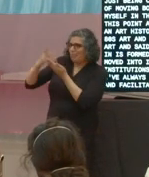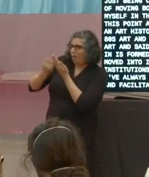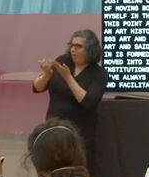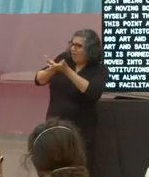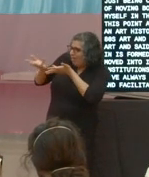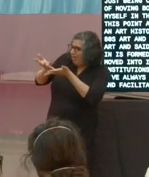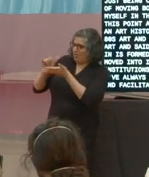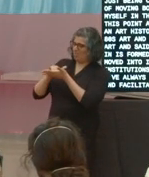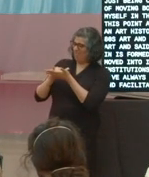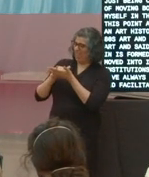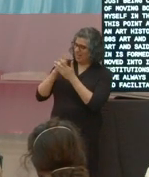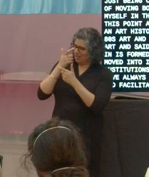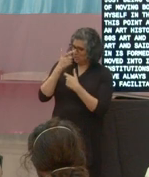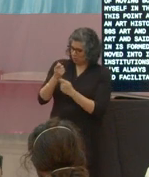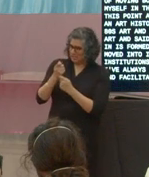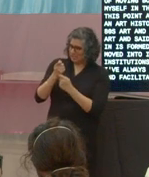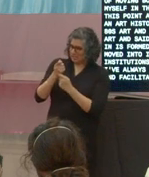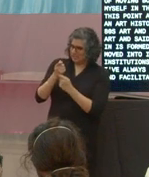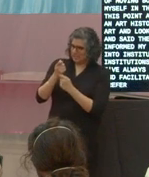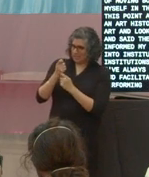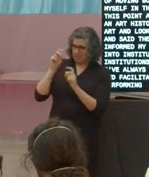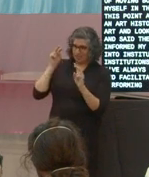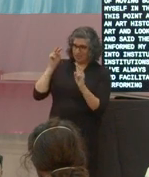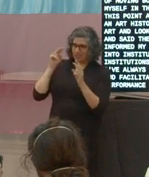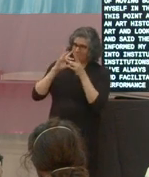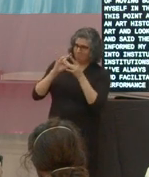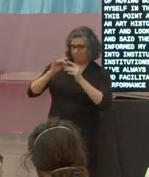its theatrical, or the performance, our tradition kind